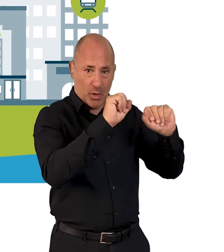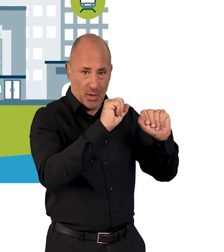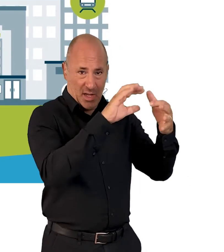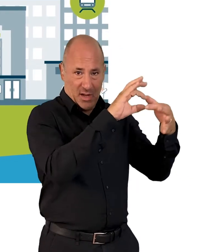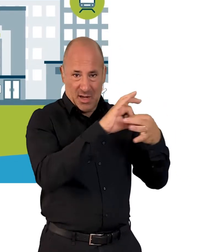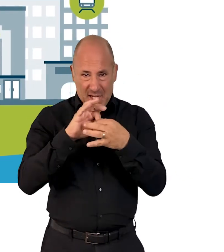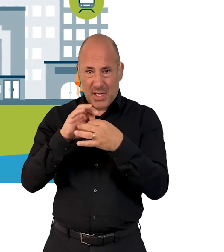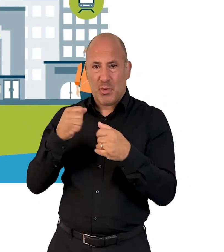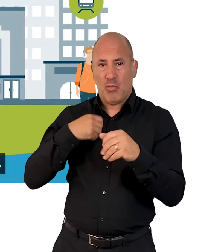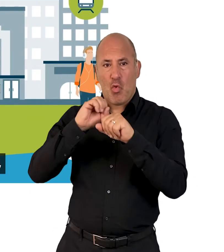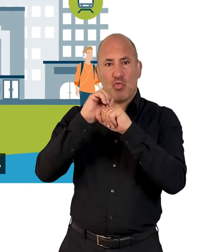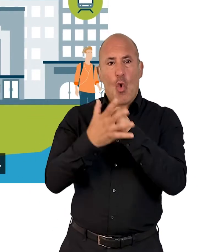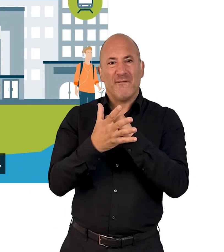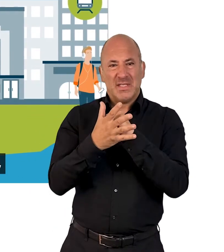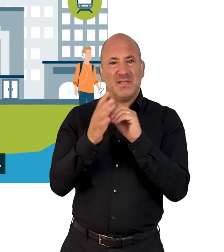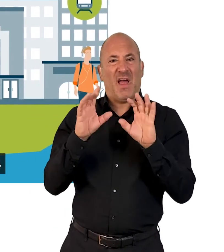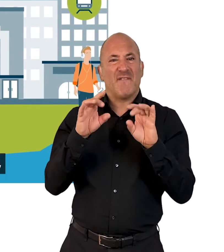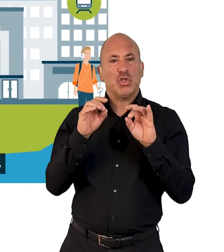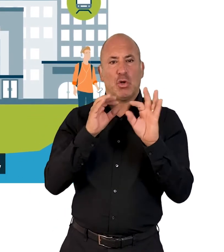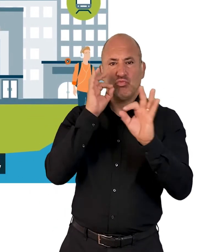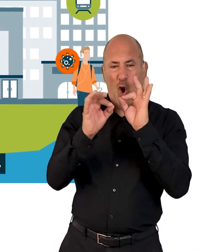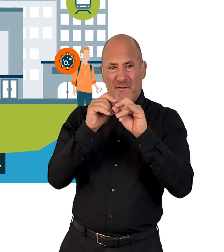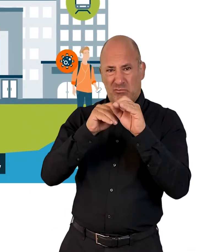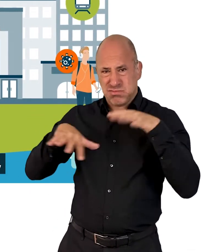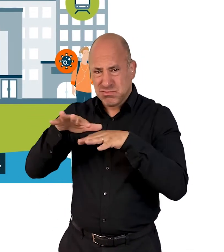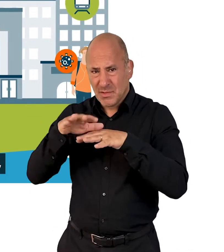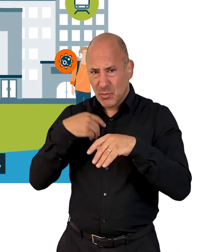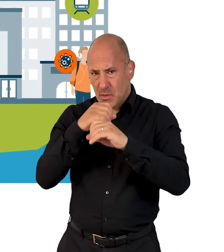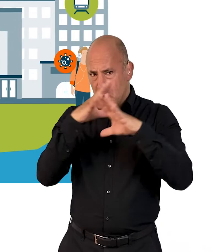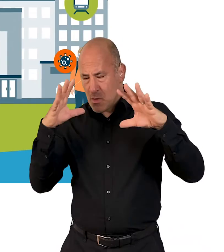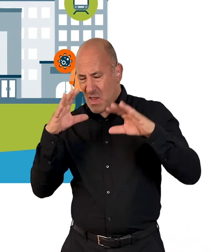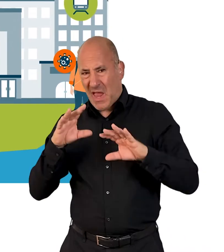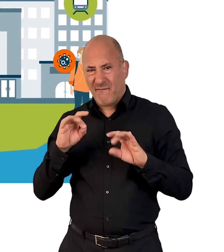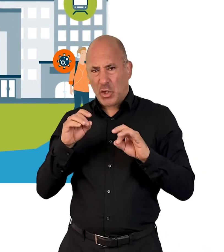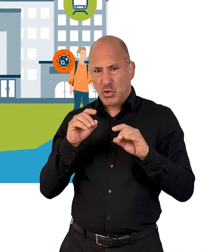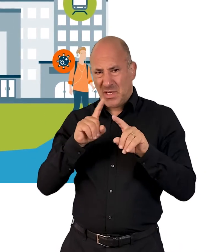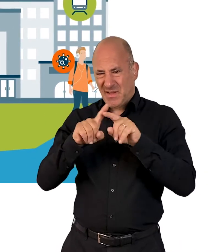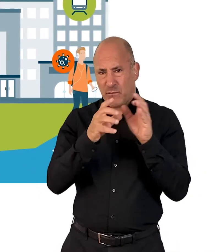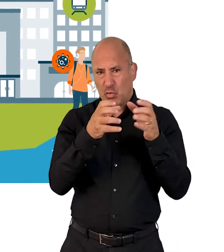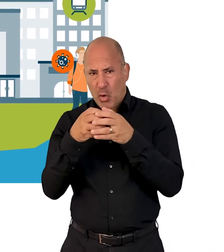along with information from our own COVID-19 Infection Survey, to help us understand infection rates